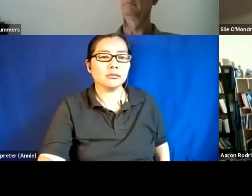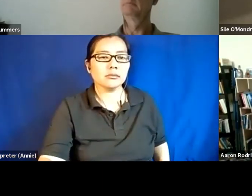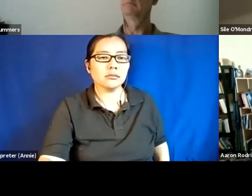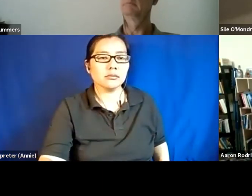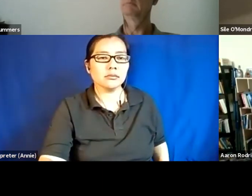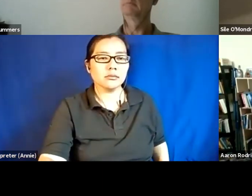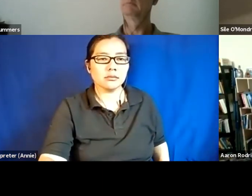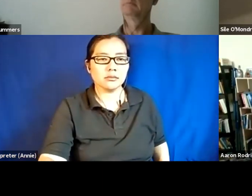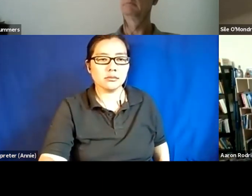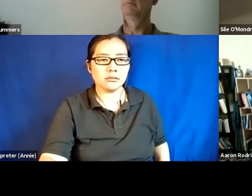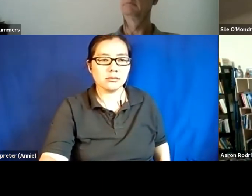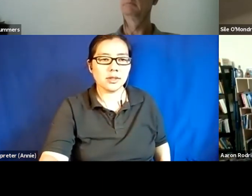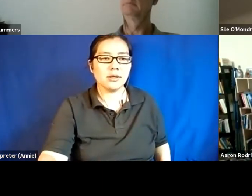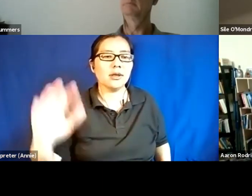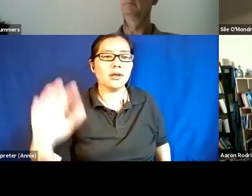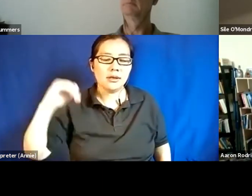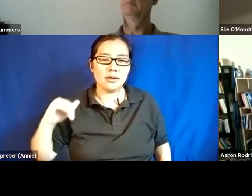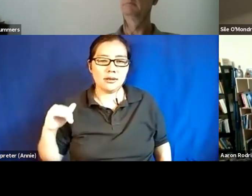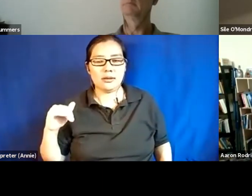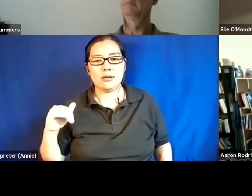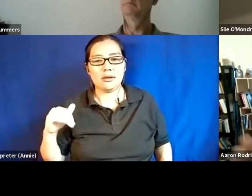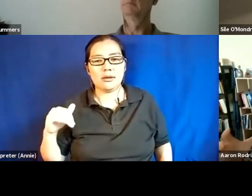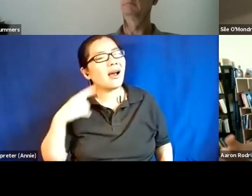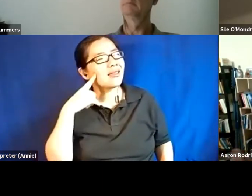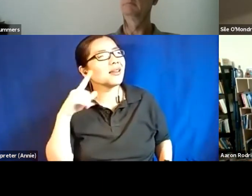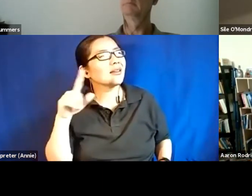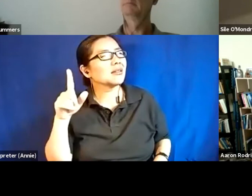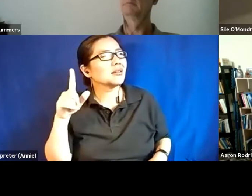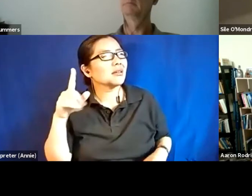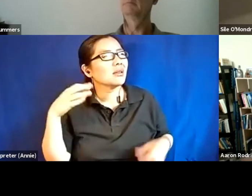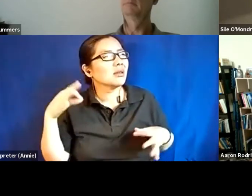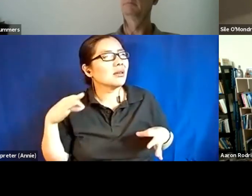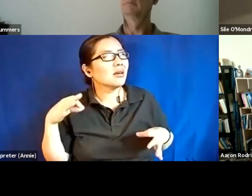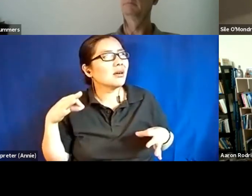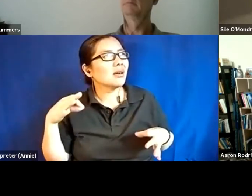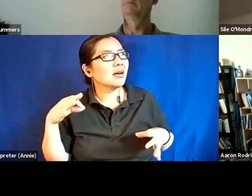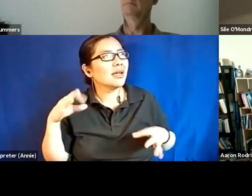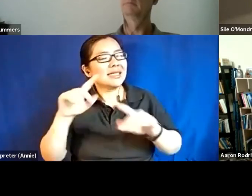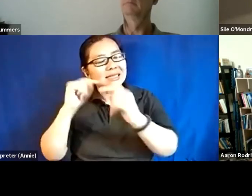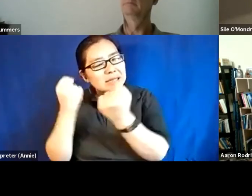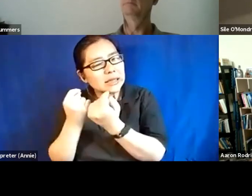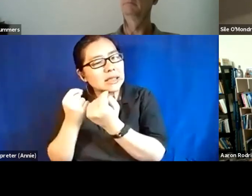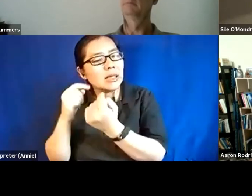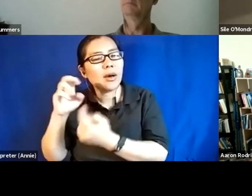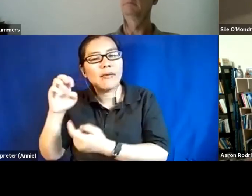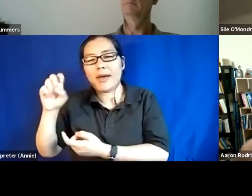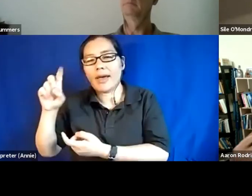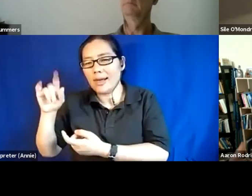descriptive as the editor or team of people working on coding the comic want